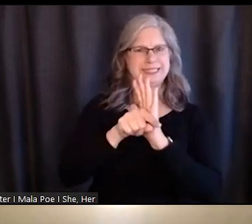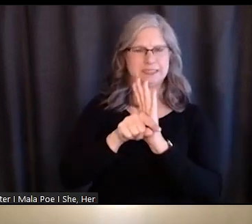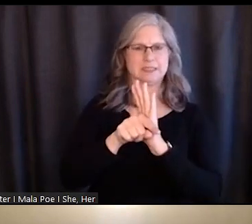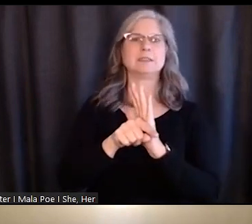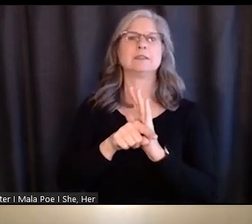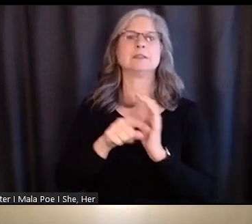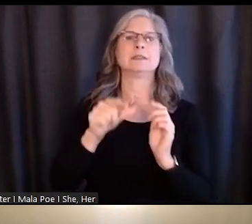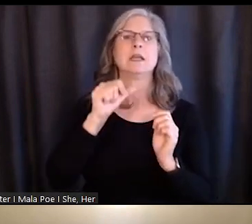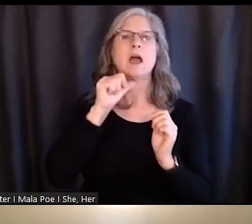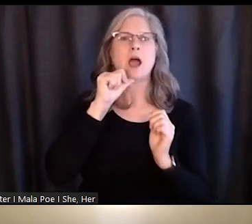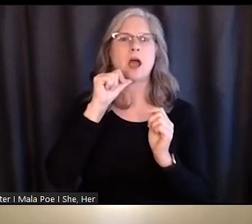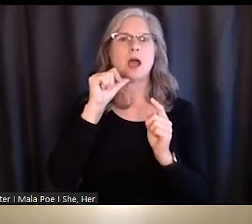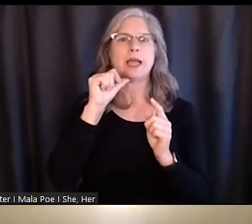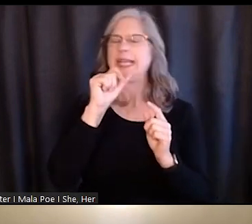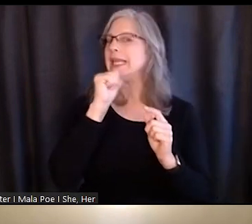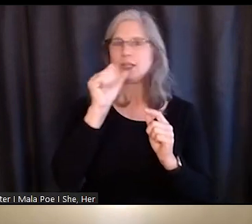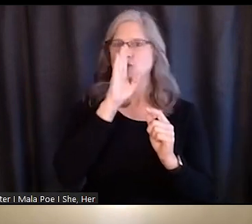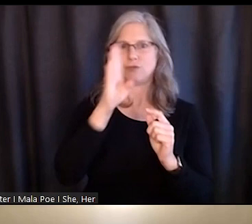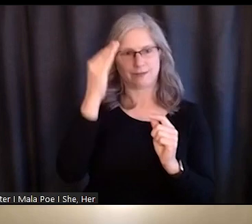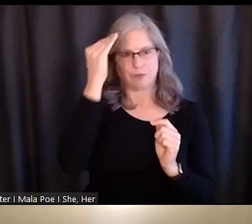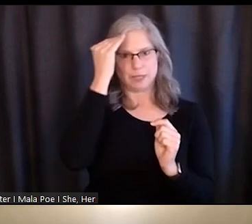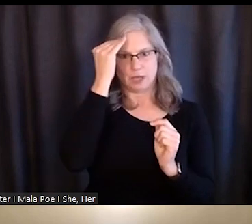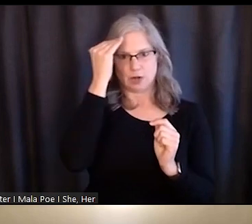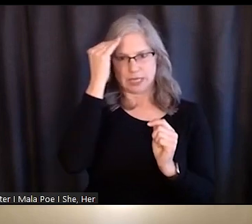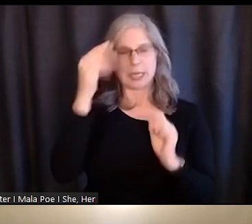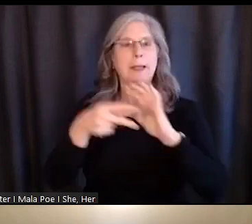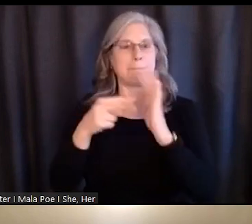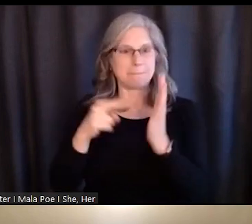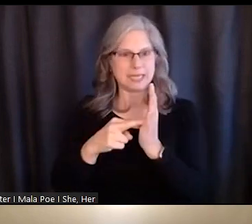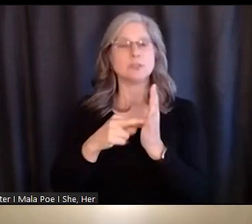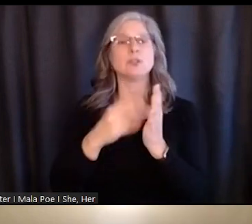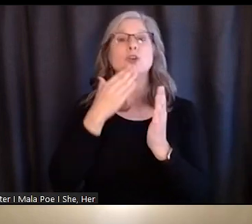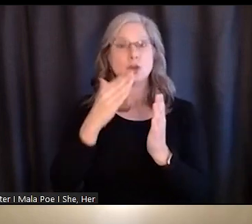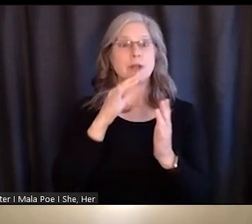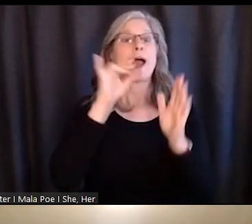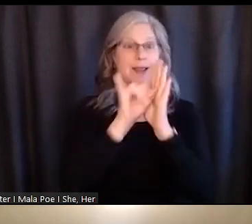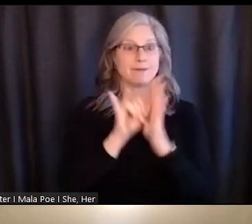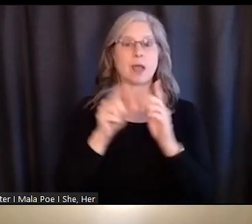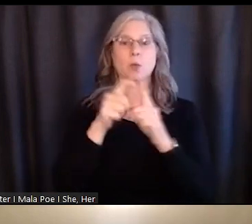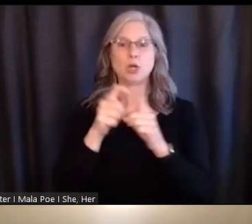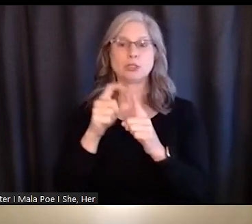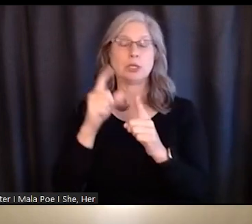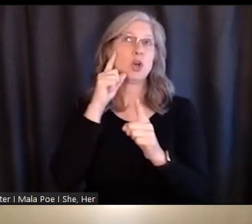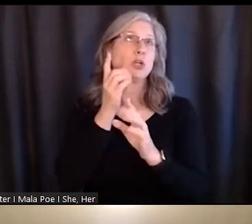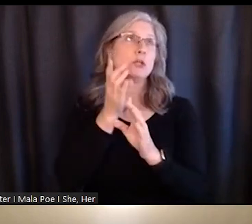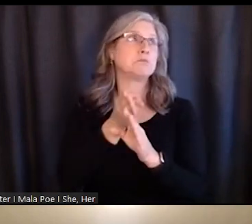showing that they're also quite good at identifying words that they've heard, say, ten sentences previously.